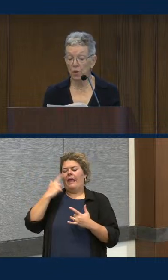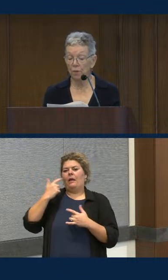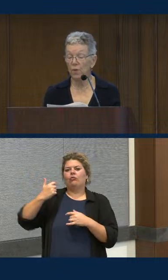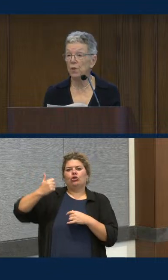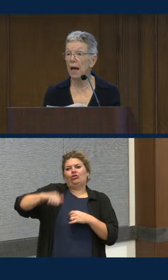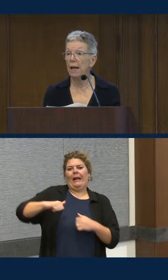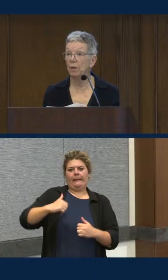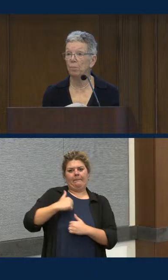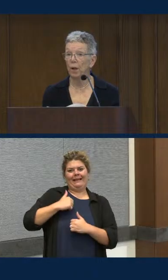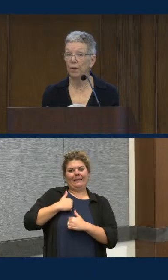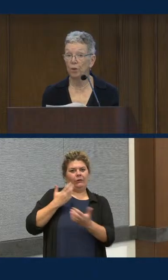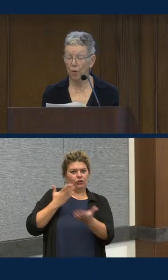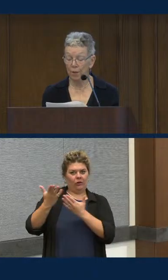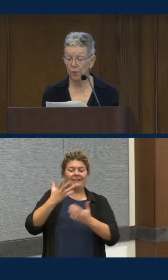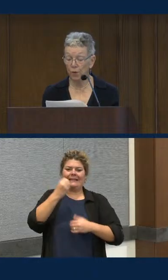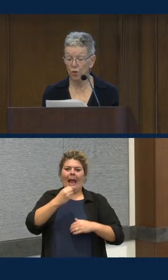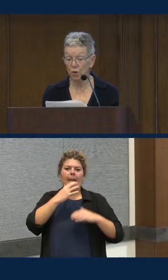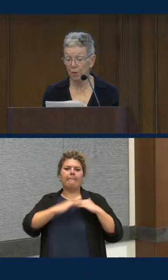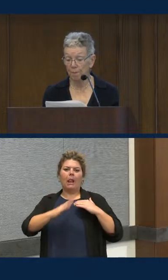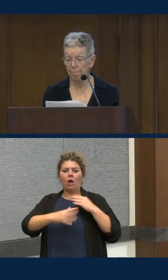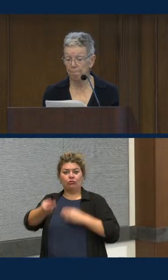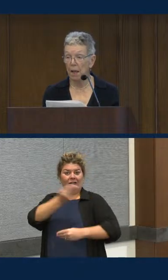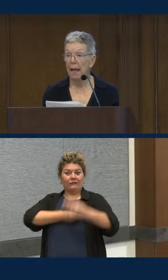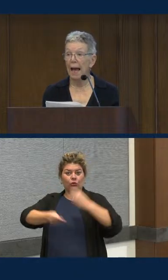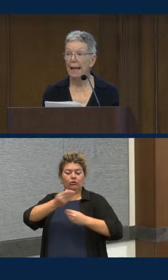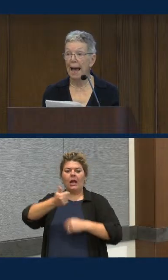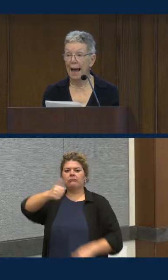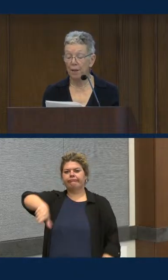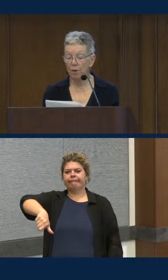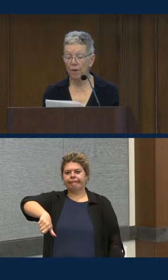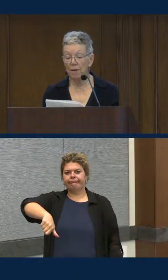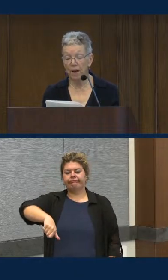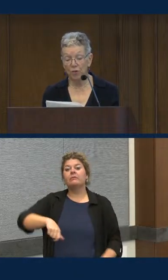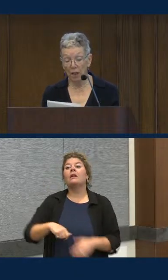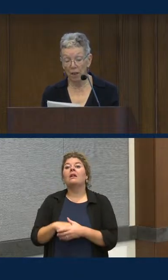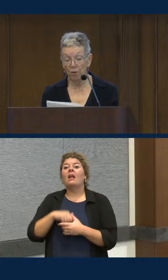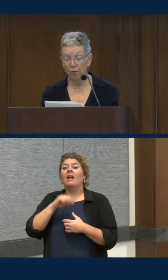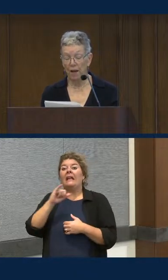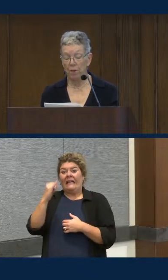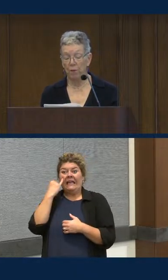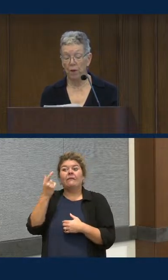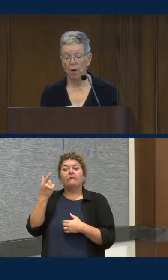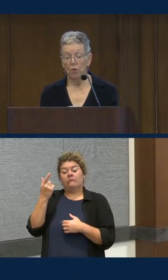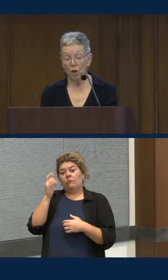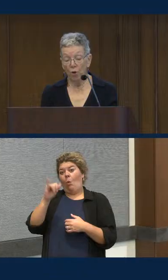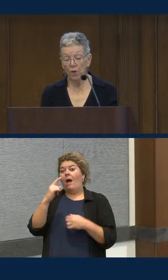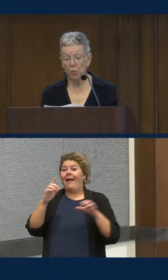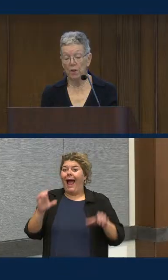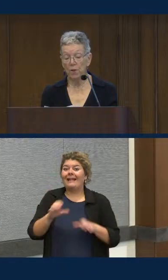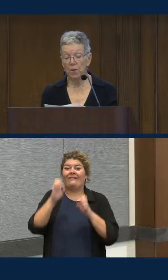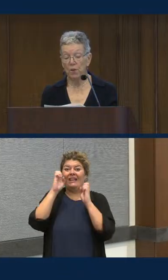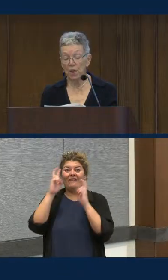and blood transfusions. An active evangelical faith, Jehovah's Witnesses seek to